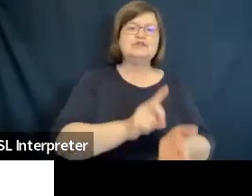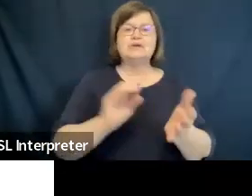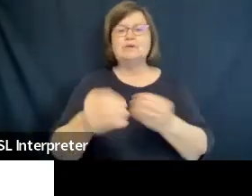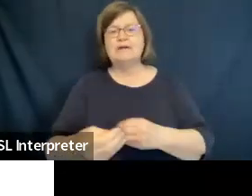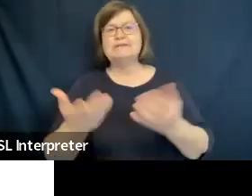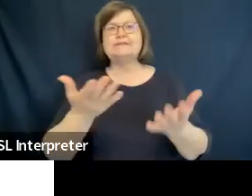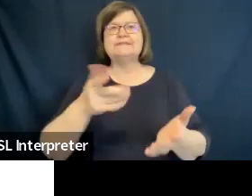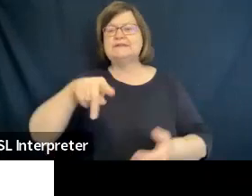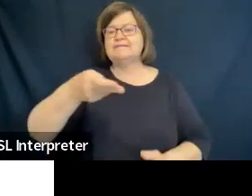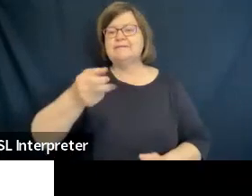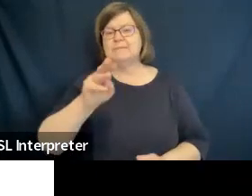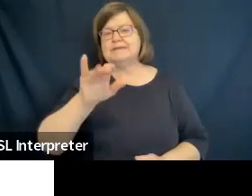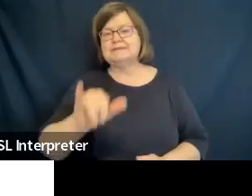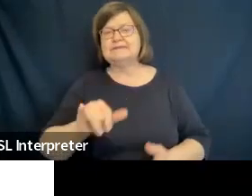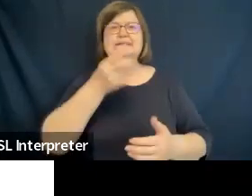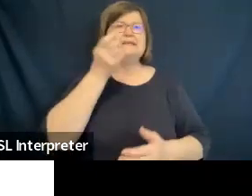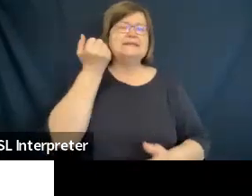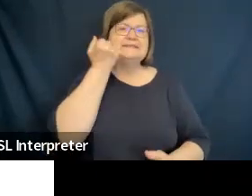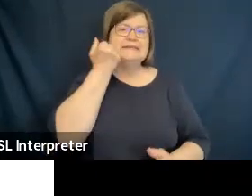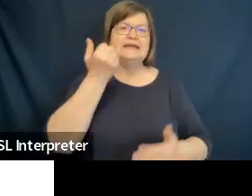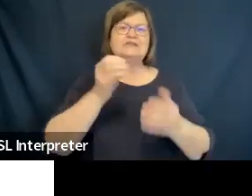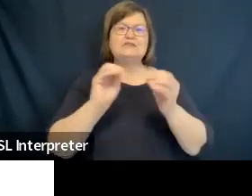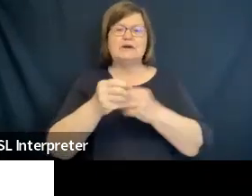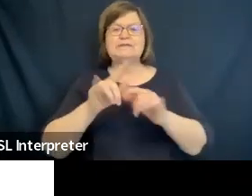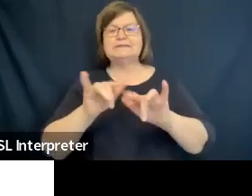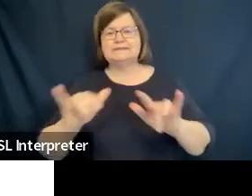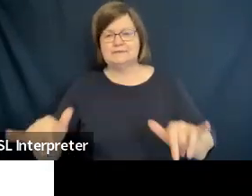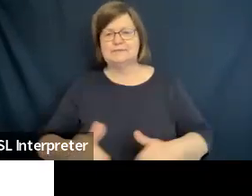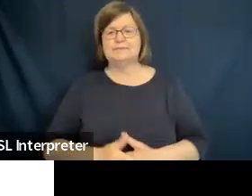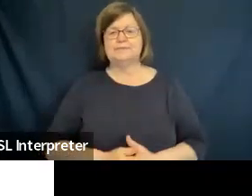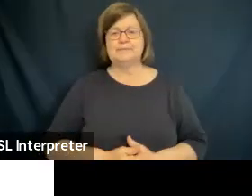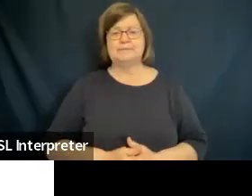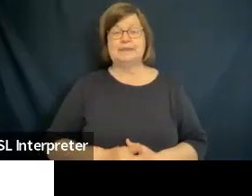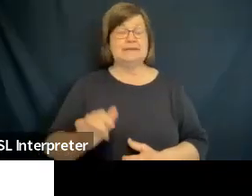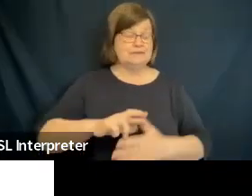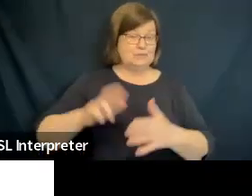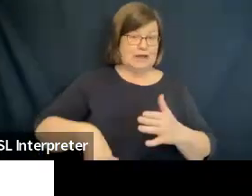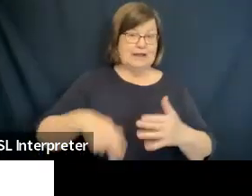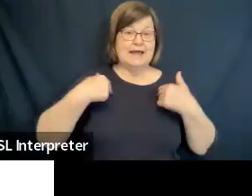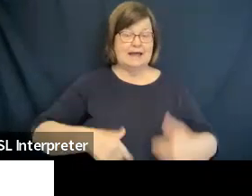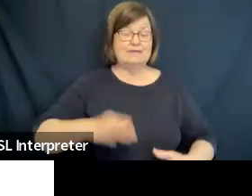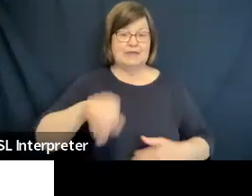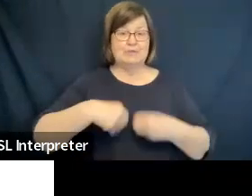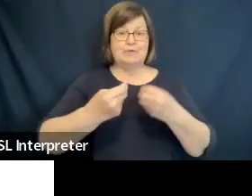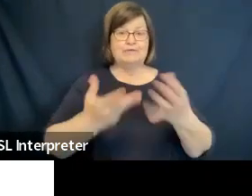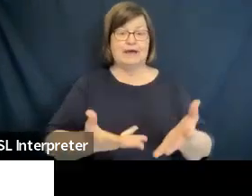pharmacies, dentist offices, etc. As a result healthcare providers are required to ensure